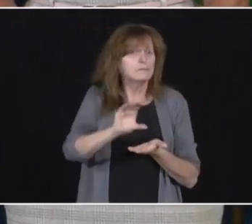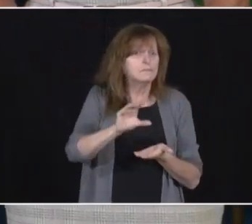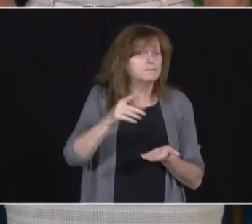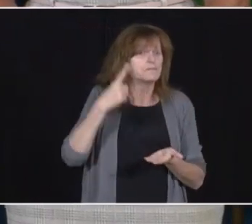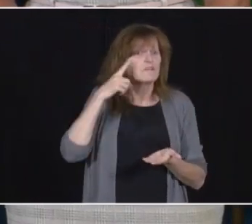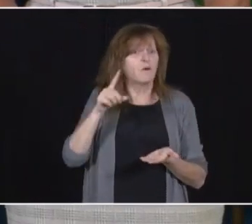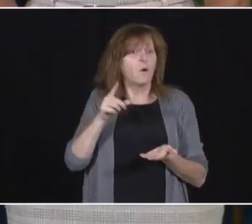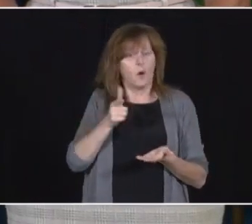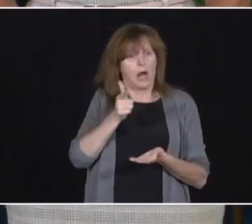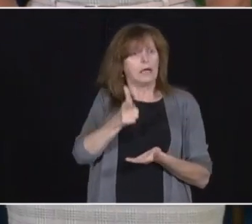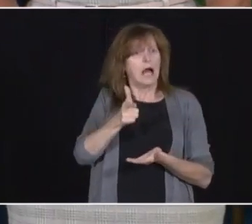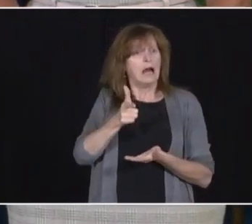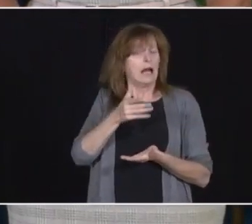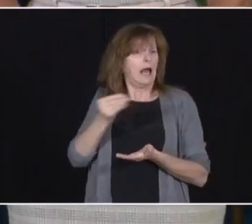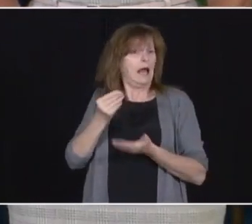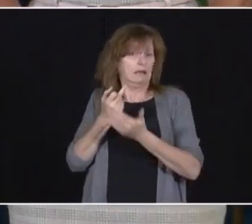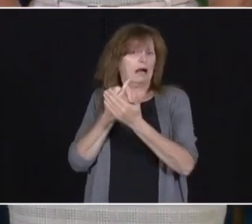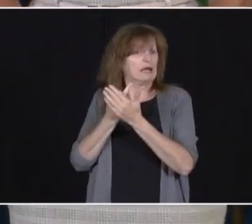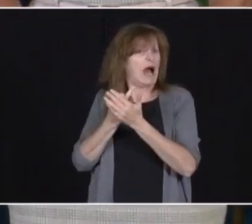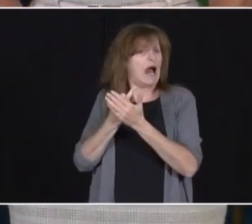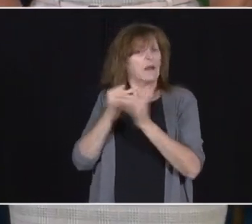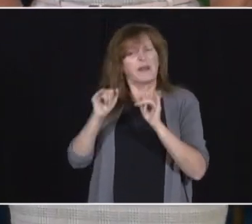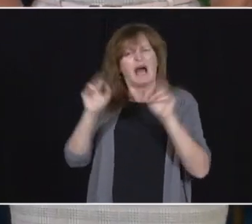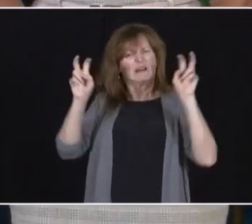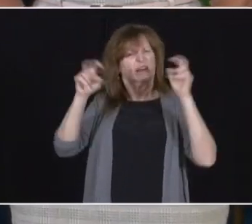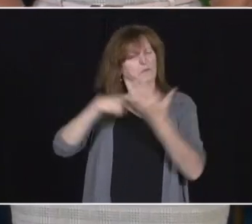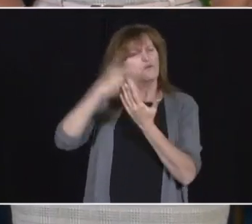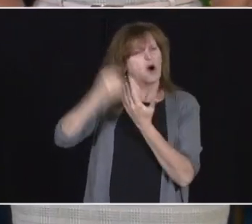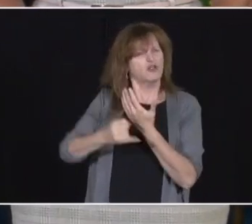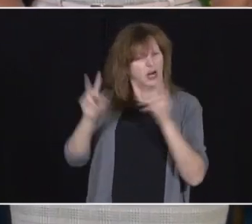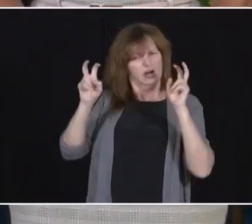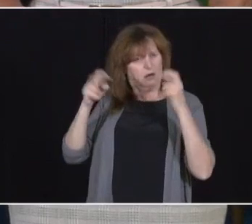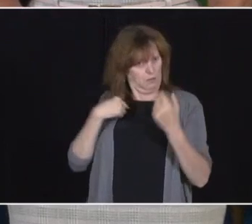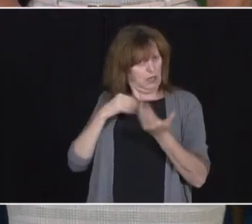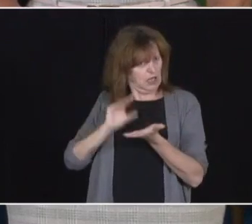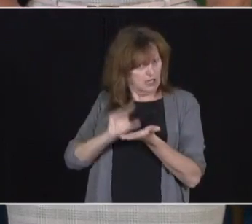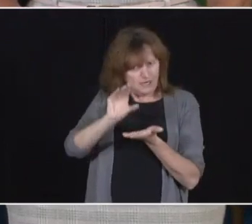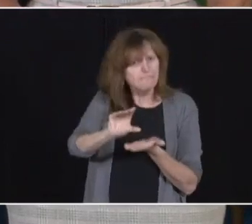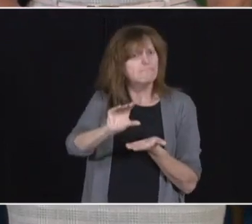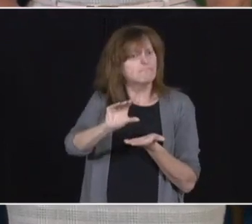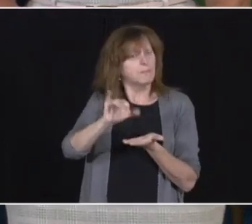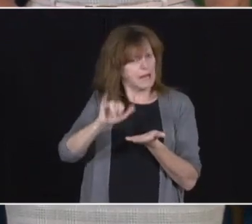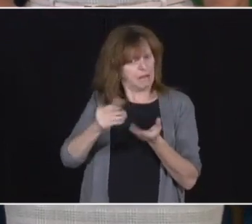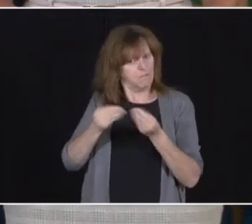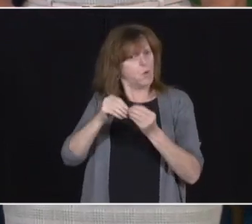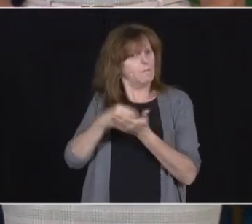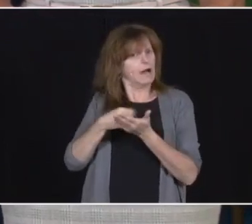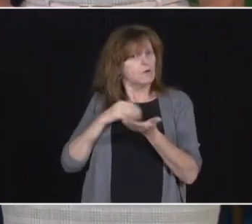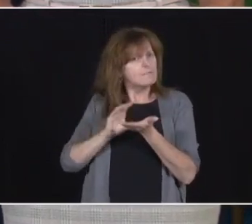I'm not saying he's wrong, what I'm saying is that you don't cut police. After increased funding. Ask the federal government.